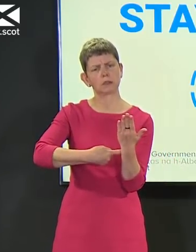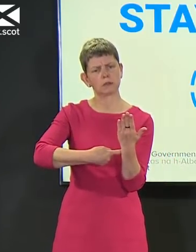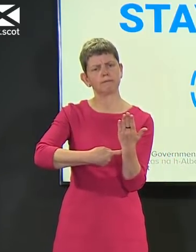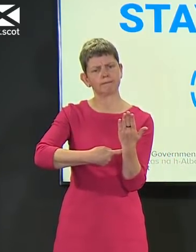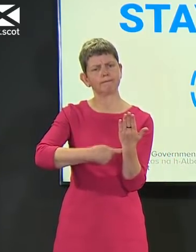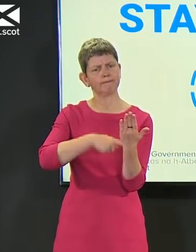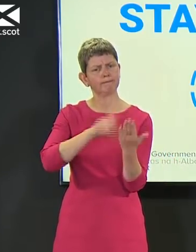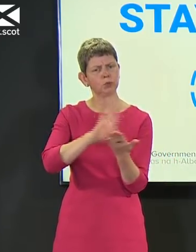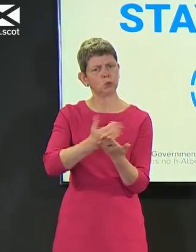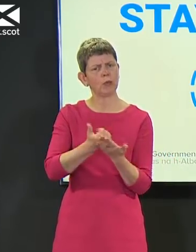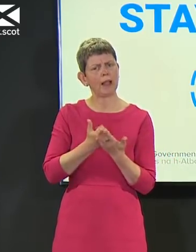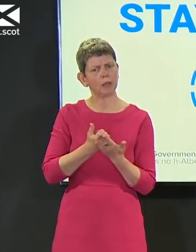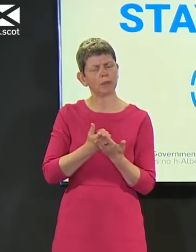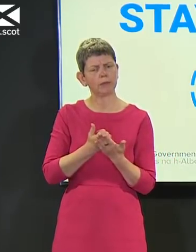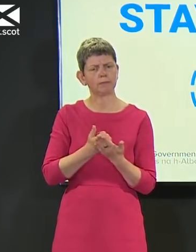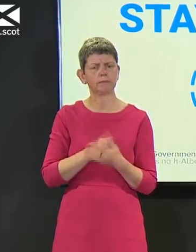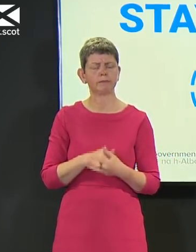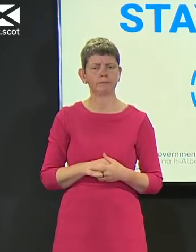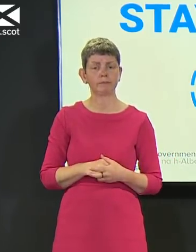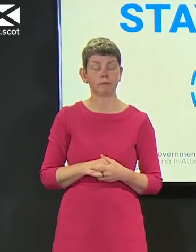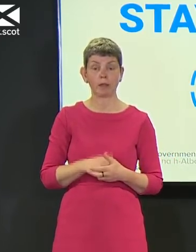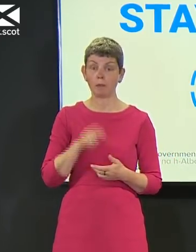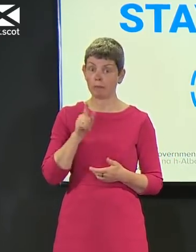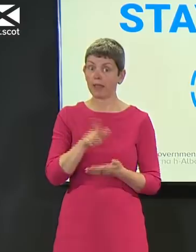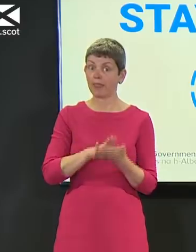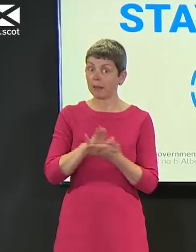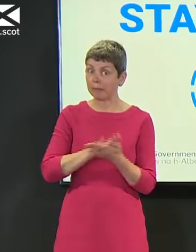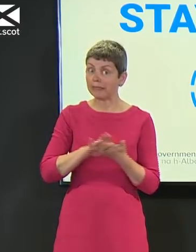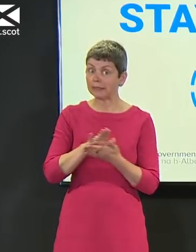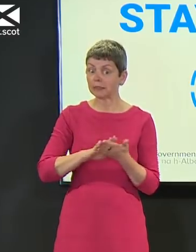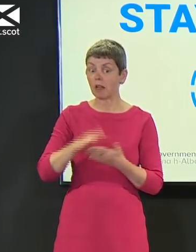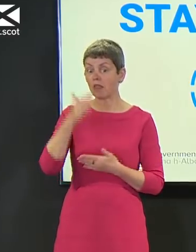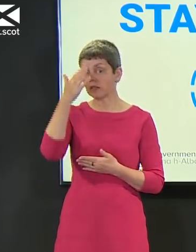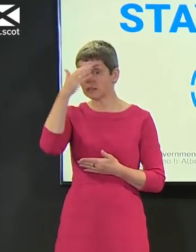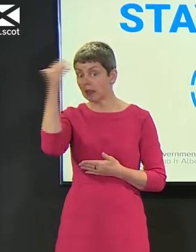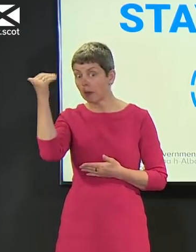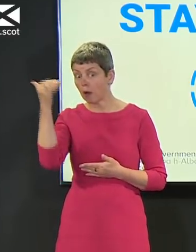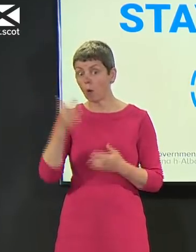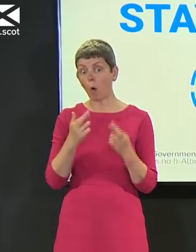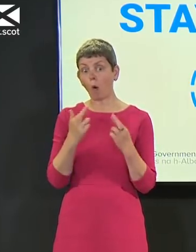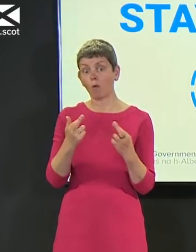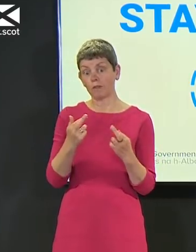and into something over the summer that is far far more normal than what we are living with right now